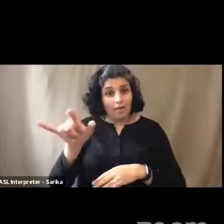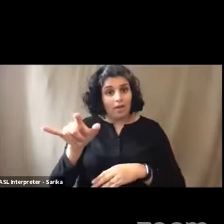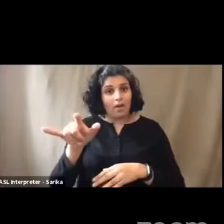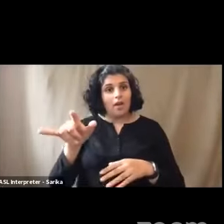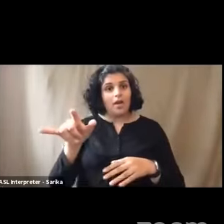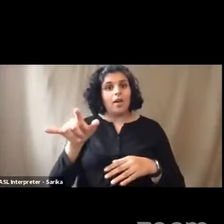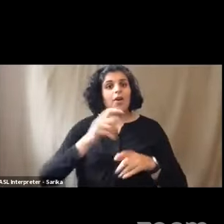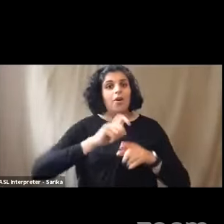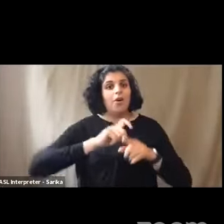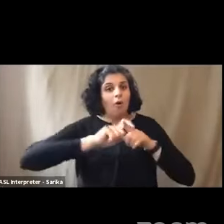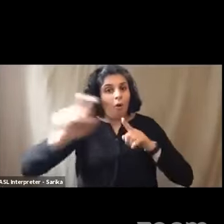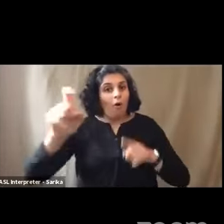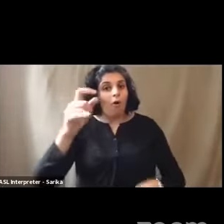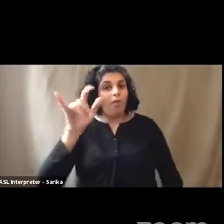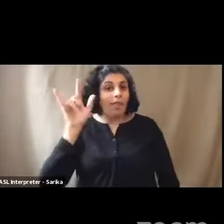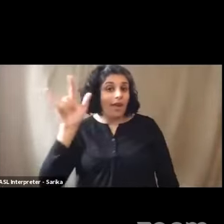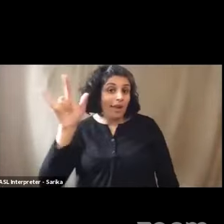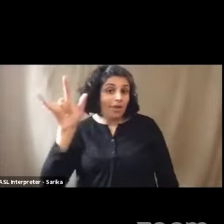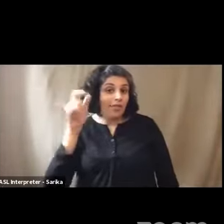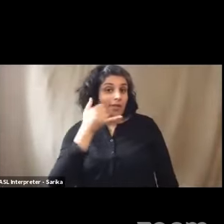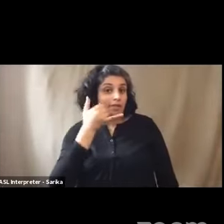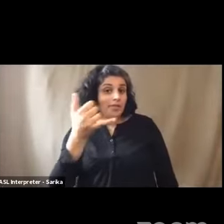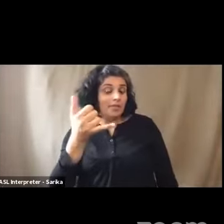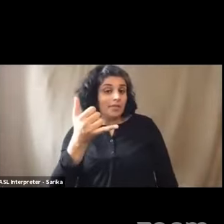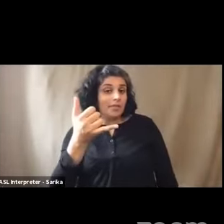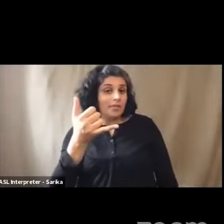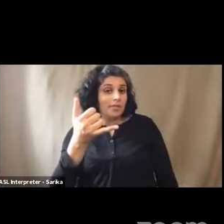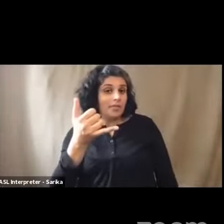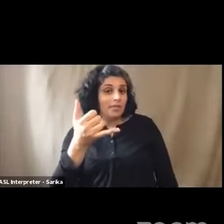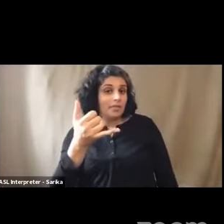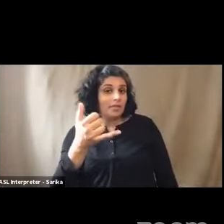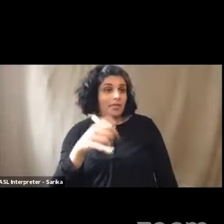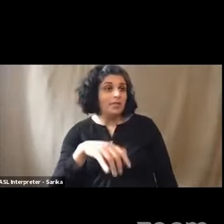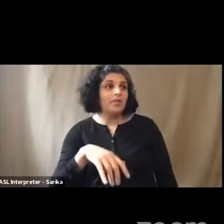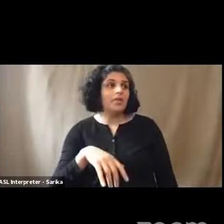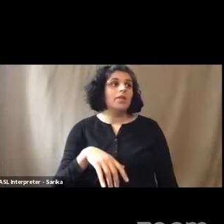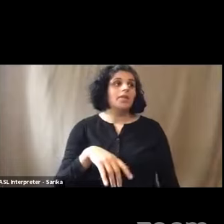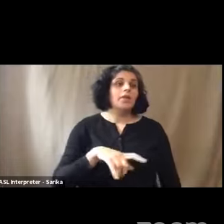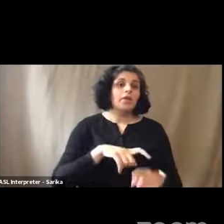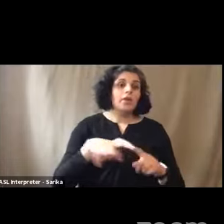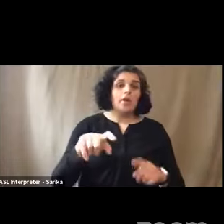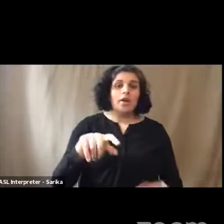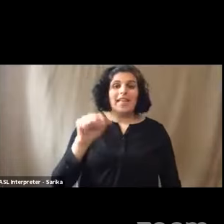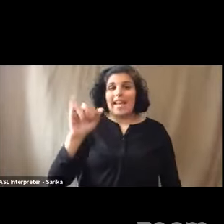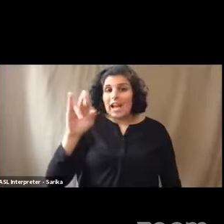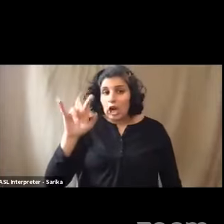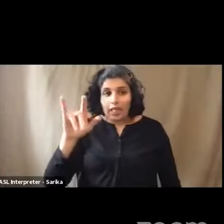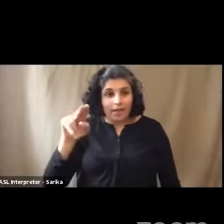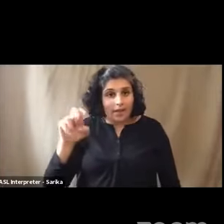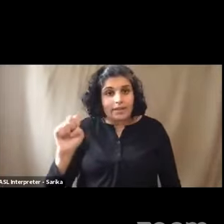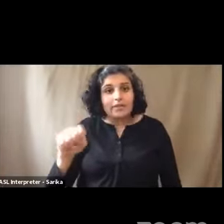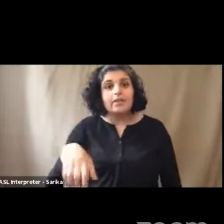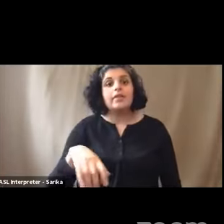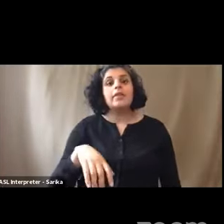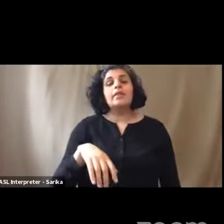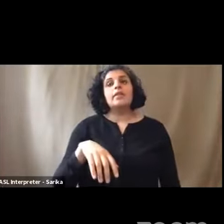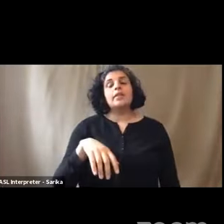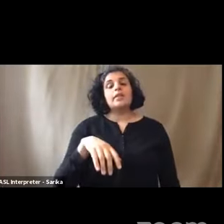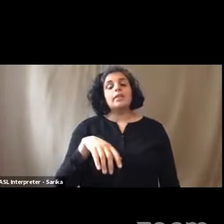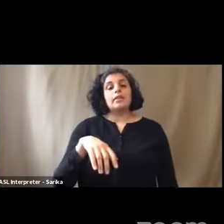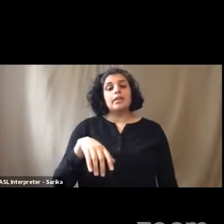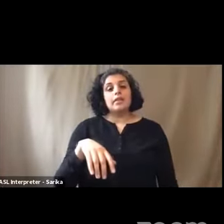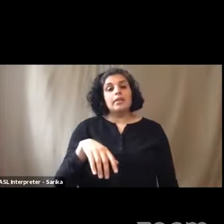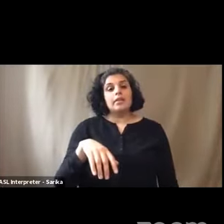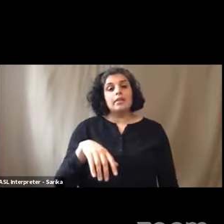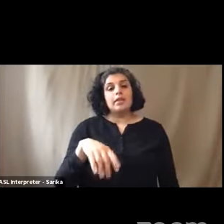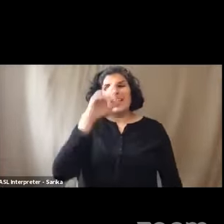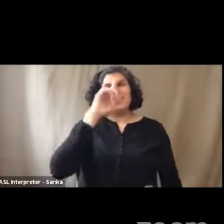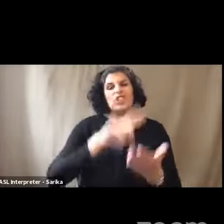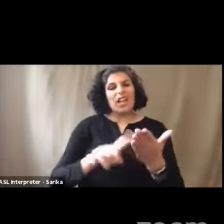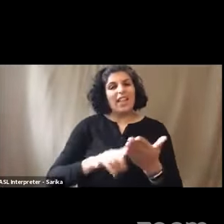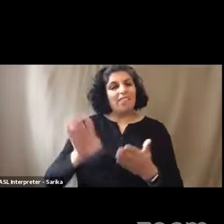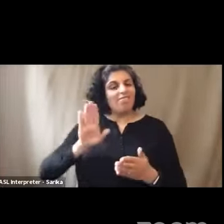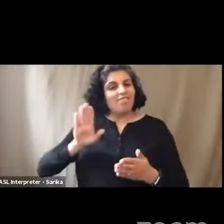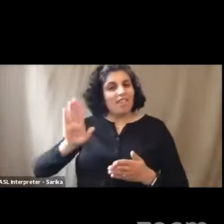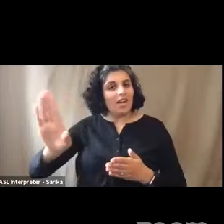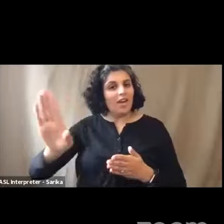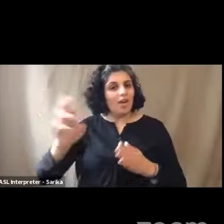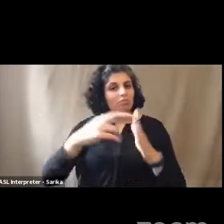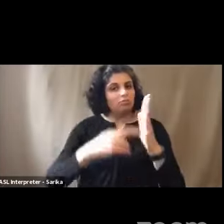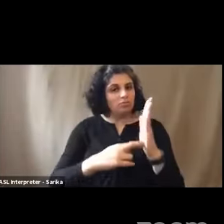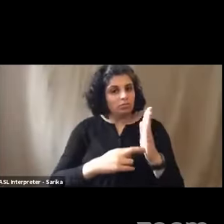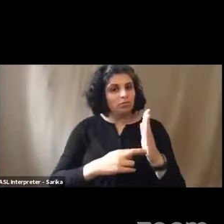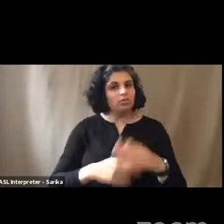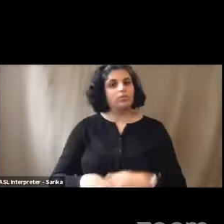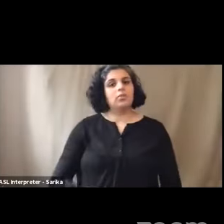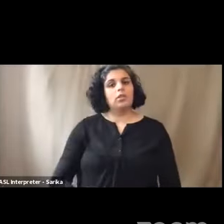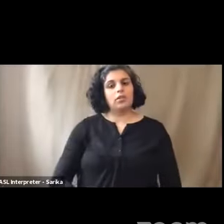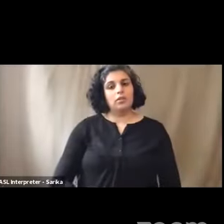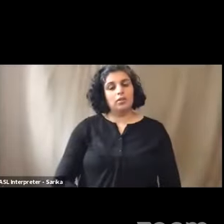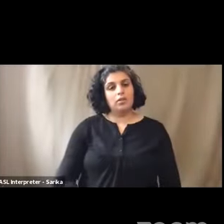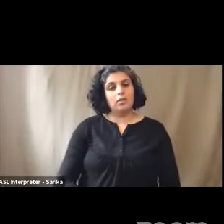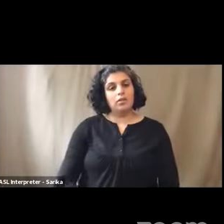to fly with, as well as any guidelines of the airports you will be traveling through,